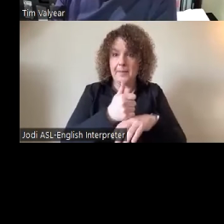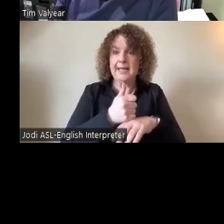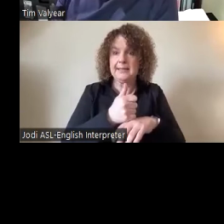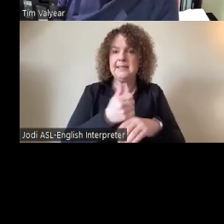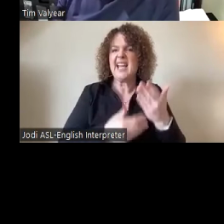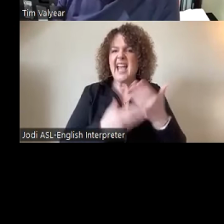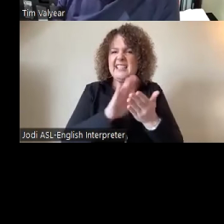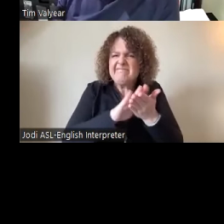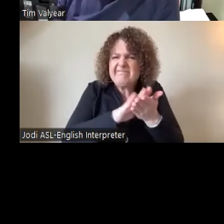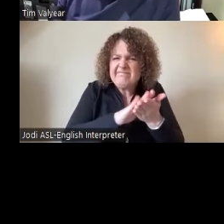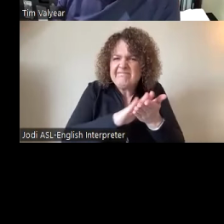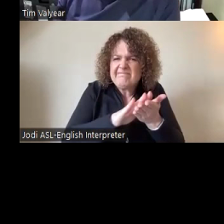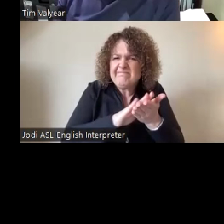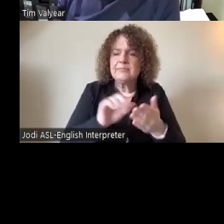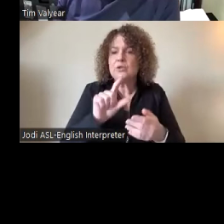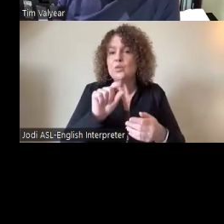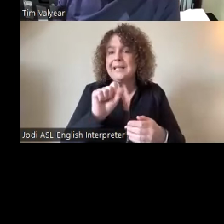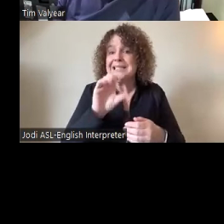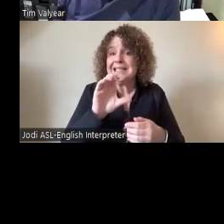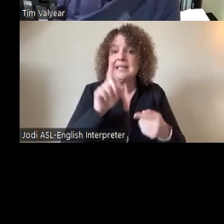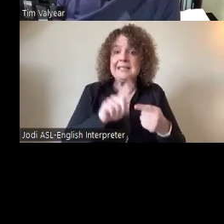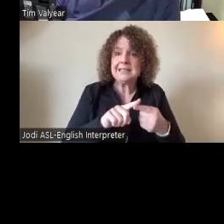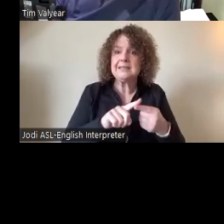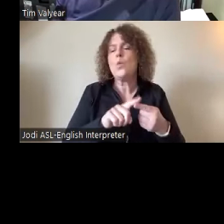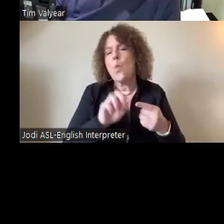water. There's an image of how to hand rub using the